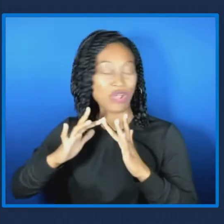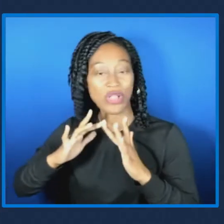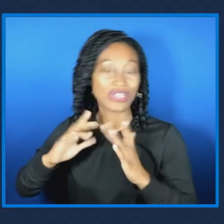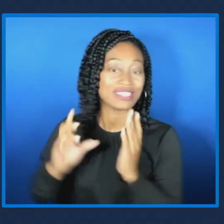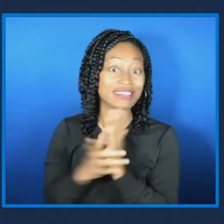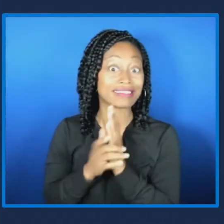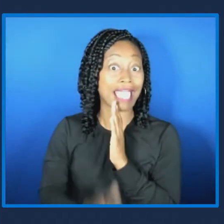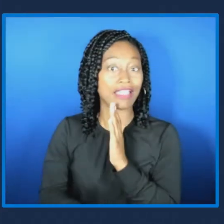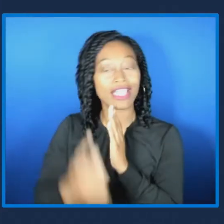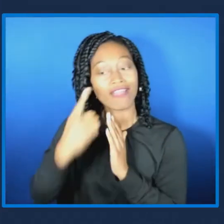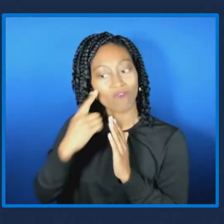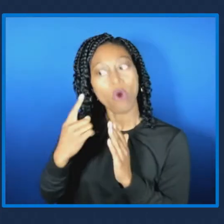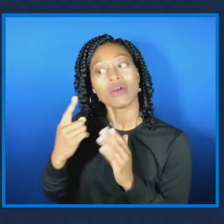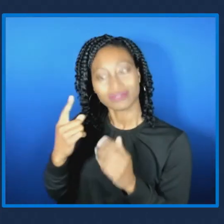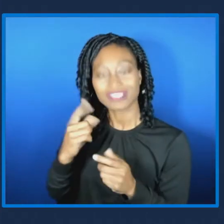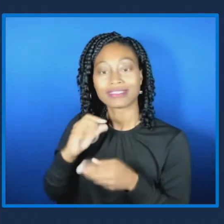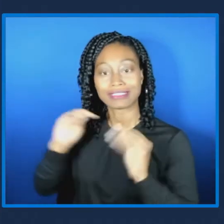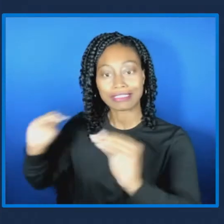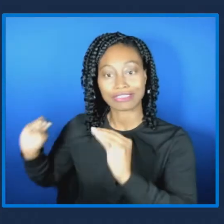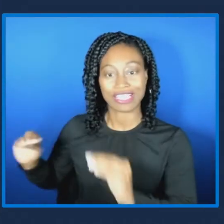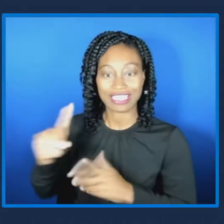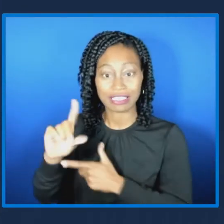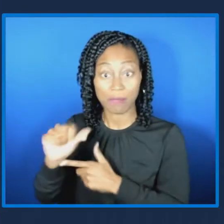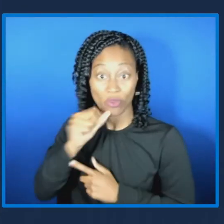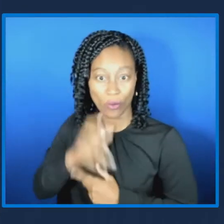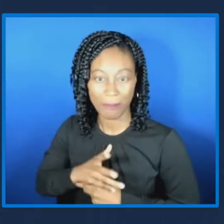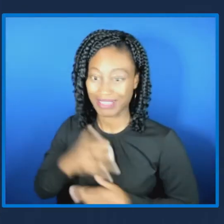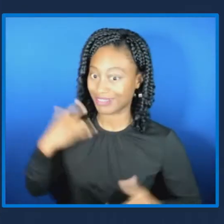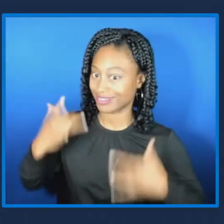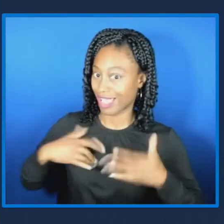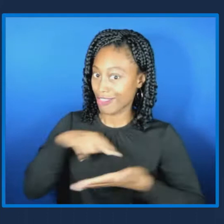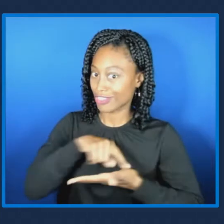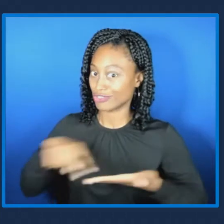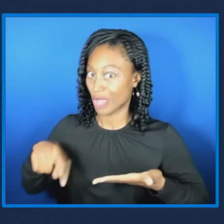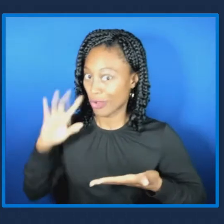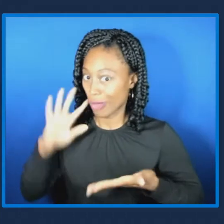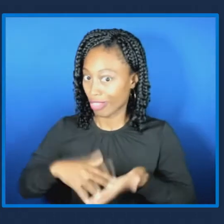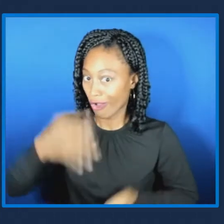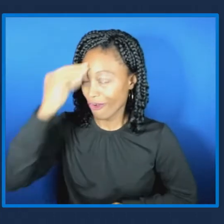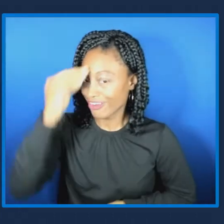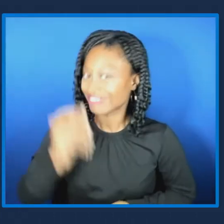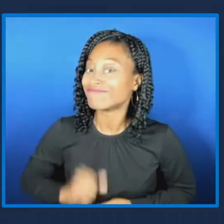Really good stuff that you all are gonna hear about this week. Now, the last time I saw Lizzie